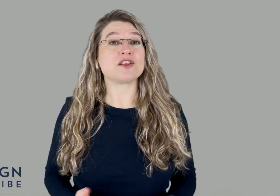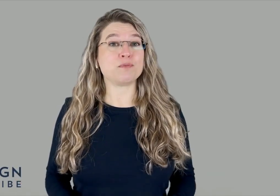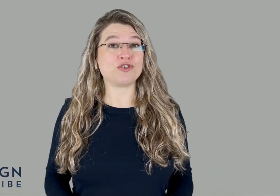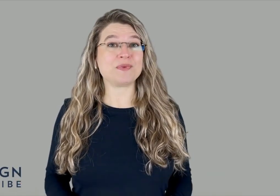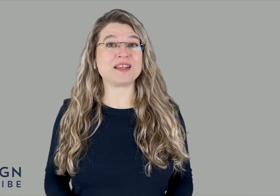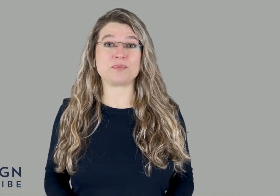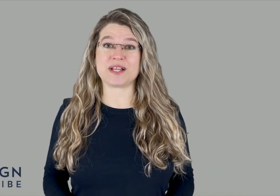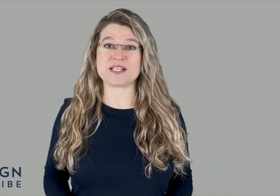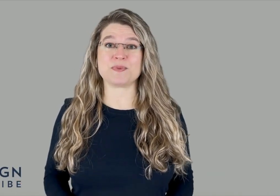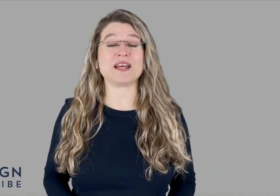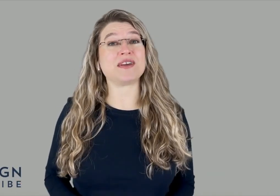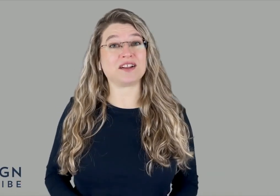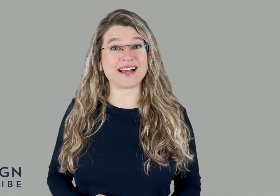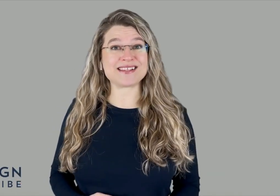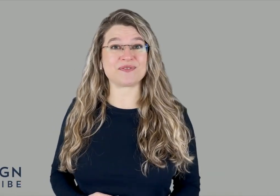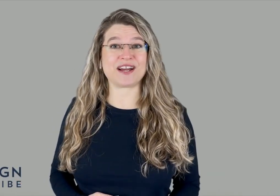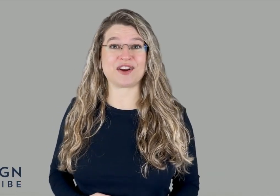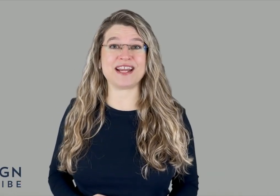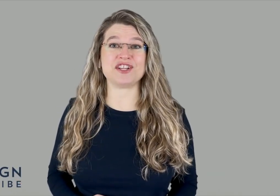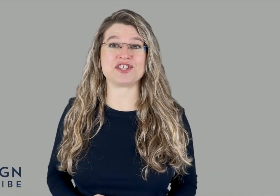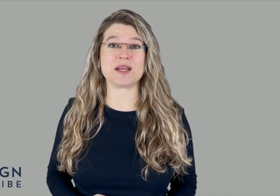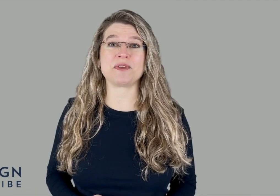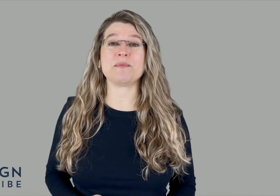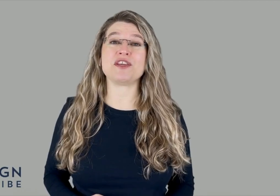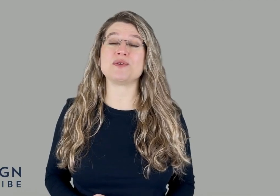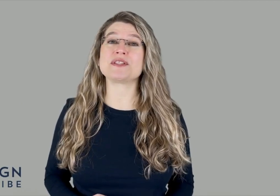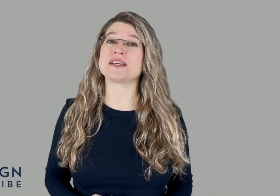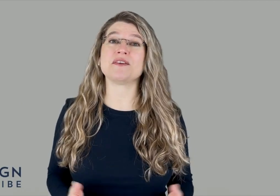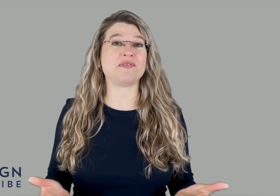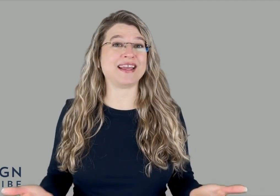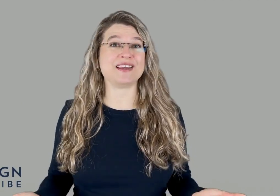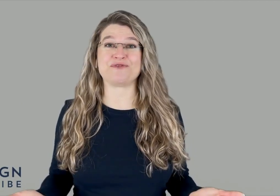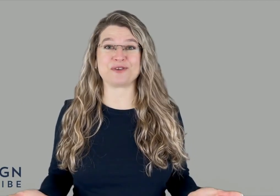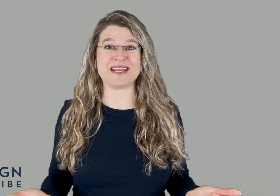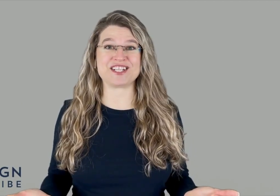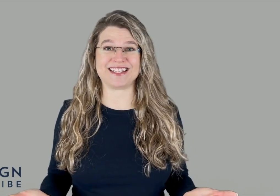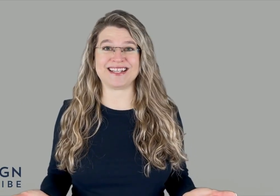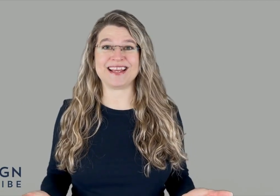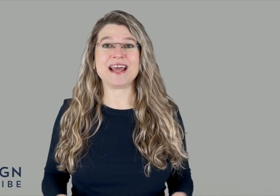The movement and placement of a classifier handshape can be used to convey information